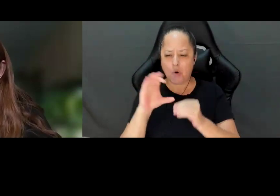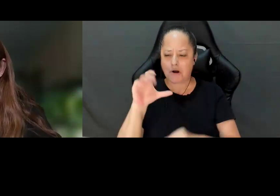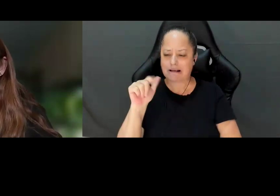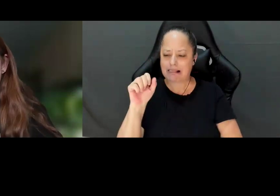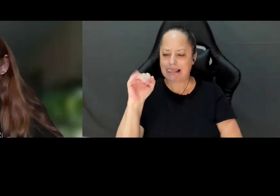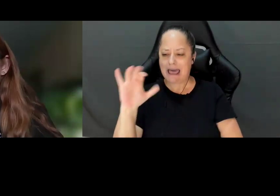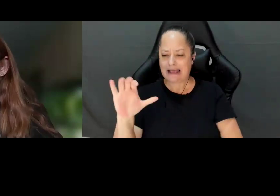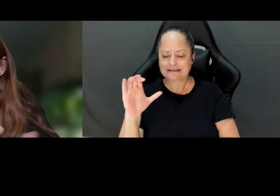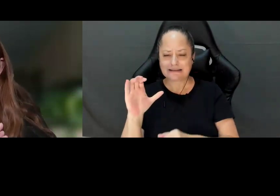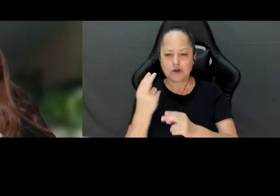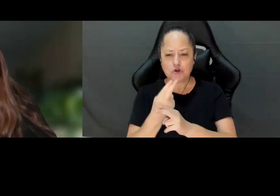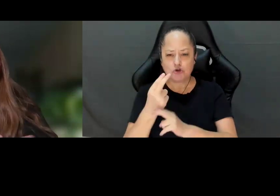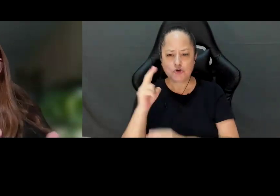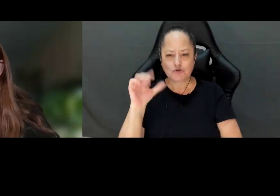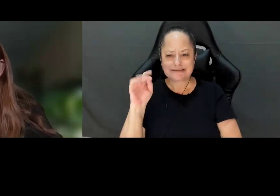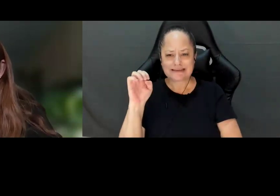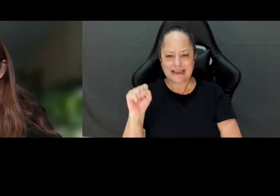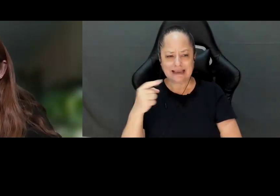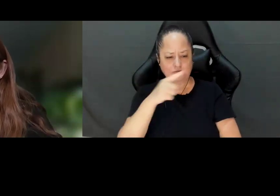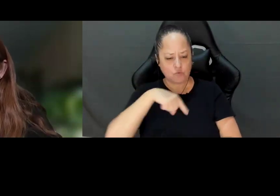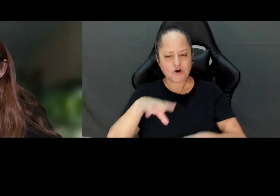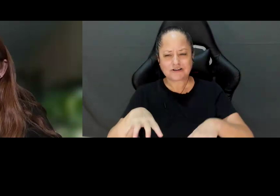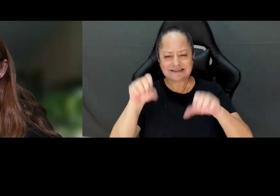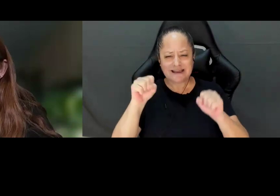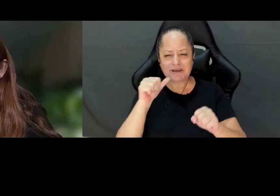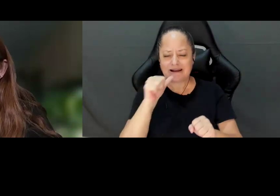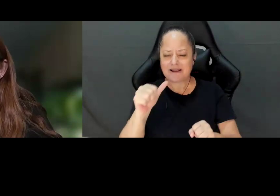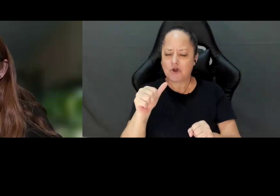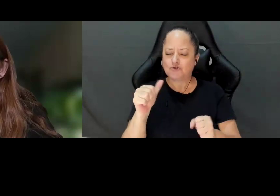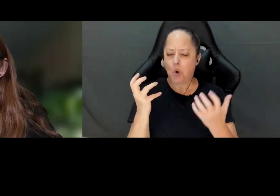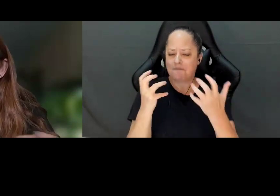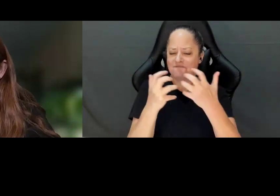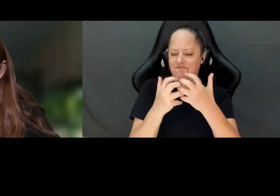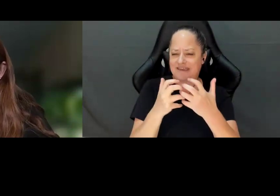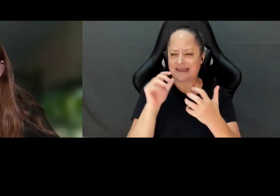cases whereas we are taking on things that don't quite fit into that box.